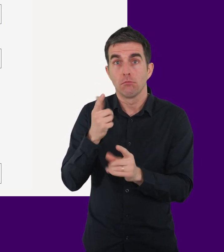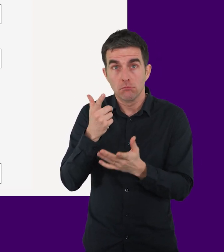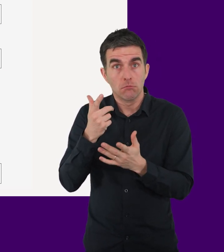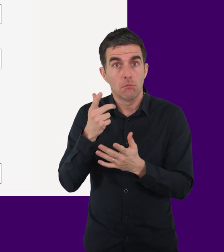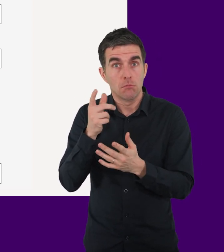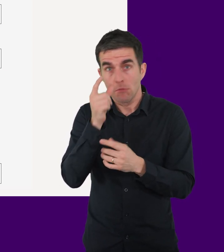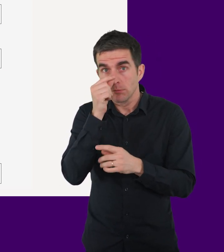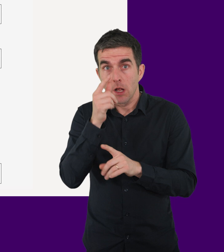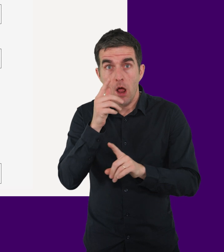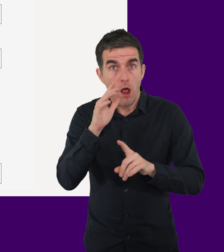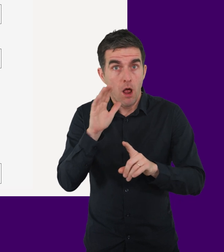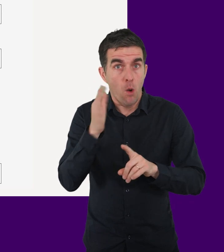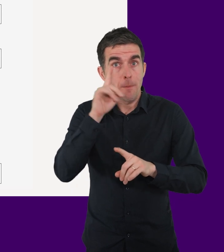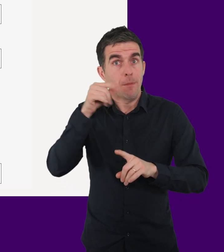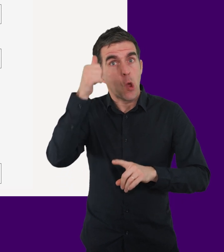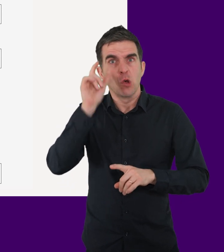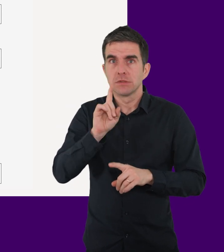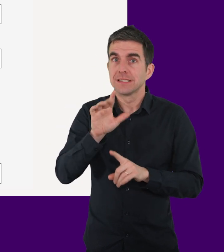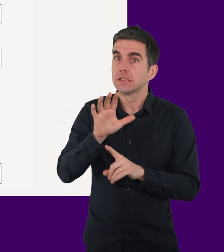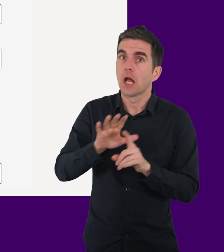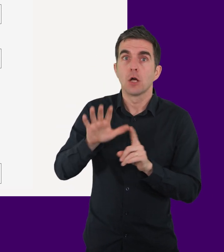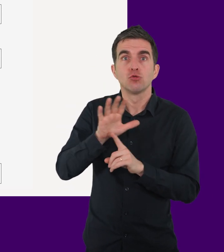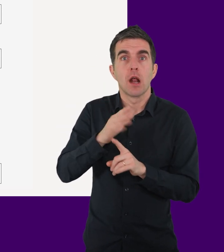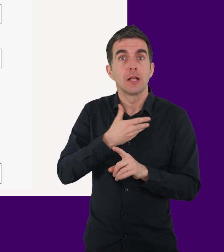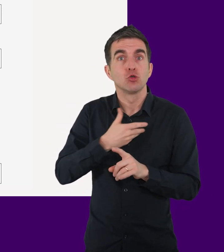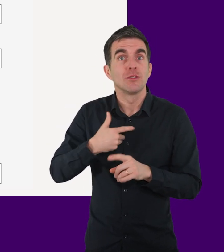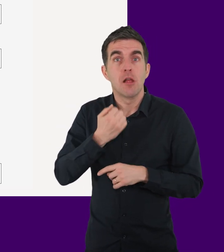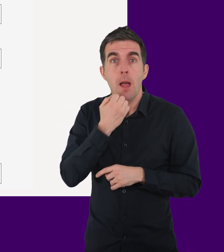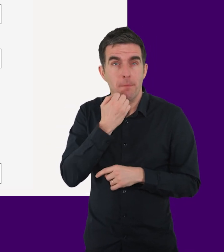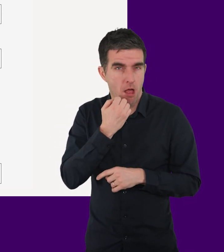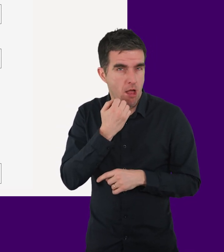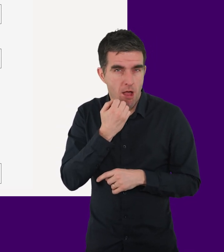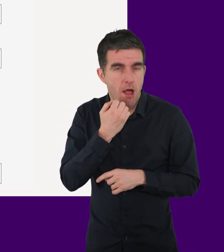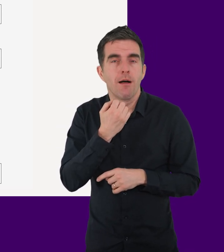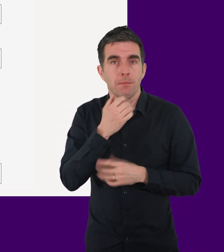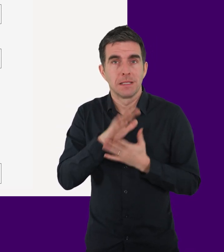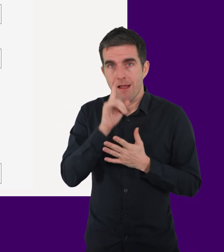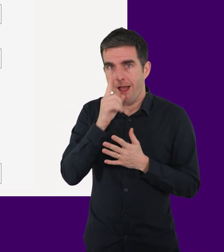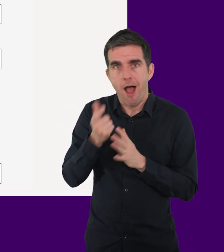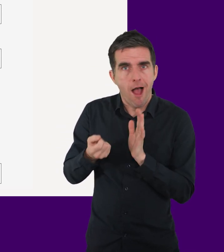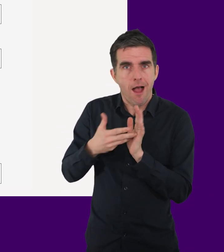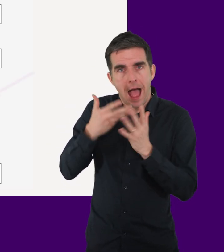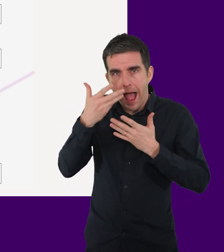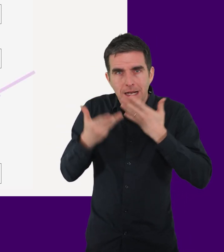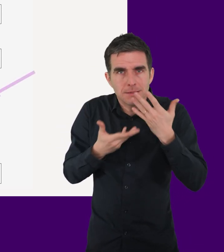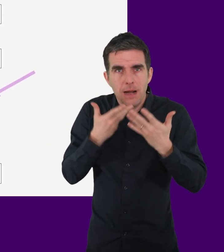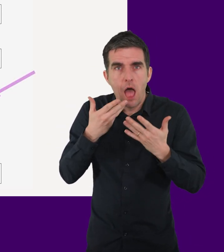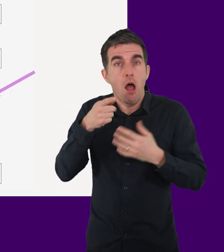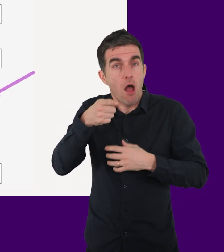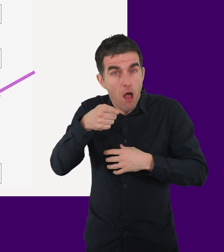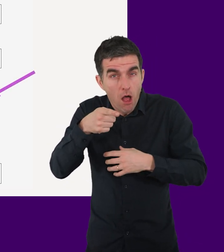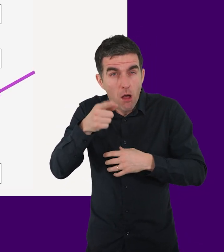For instance, not all people may know where to find their National Insurance Number. As shown here, the instruction